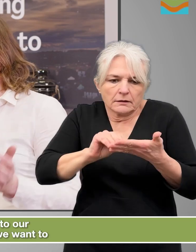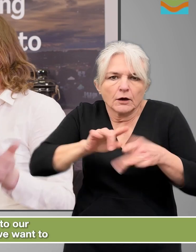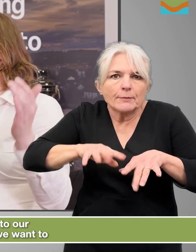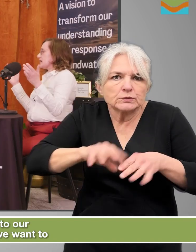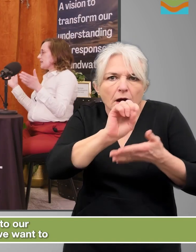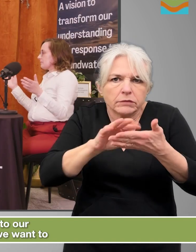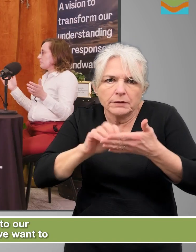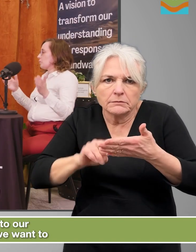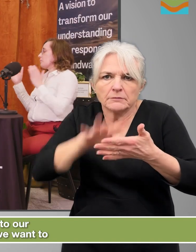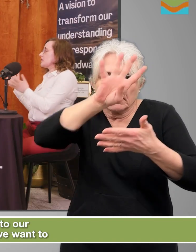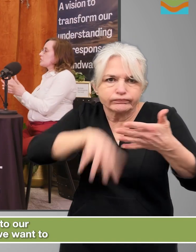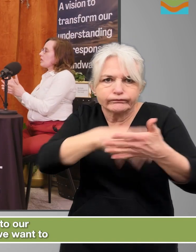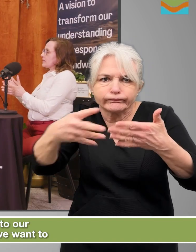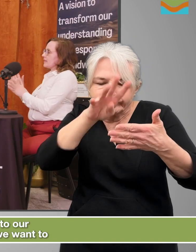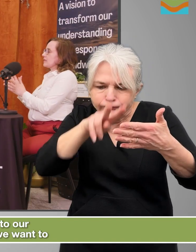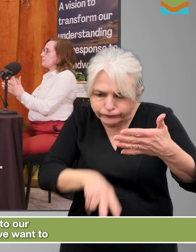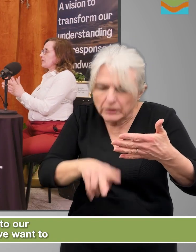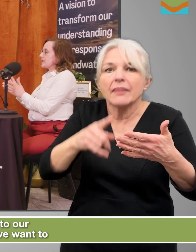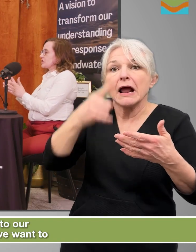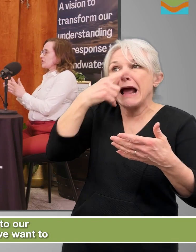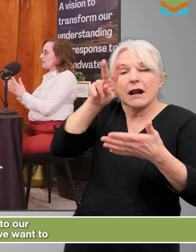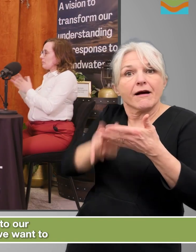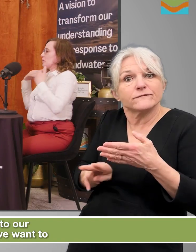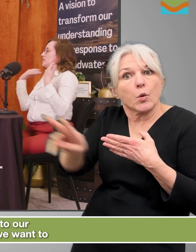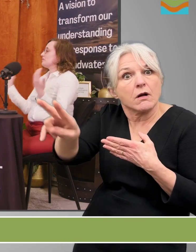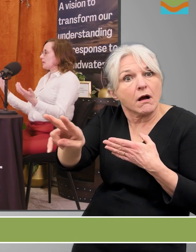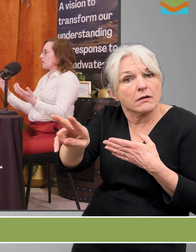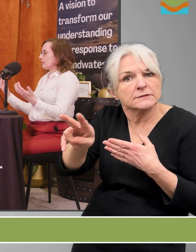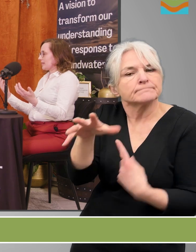which will be when we come to our design and implementation and we want to develop a concept,